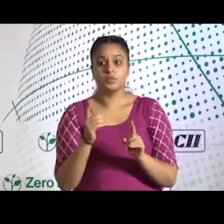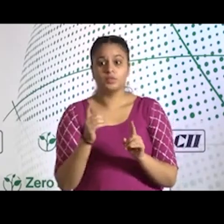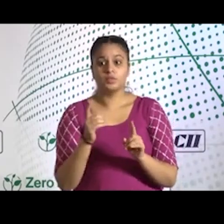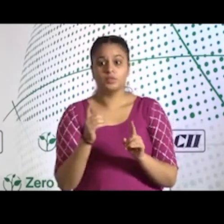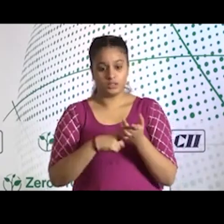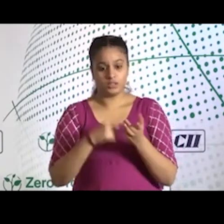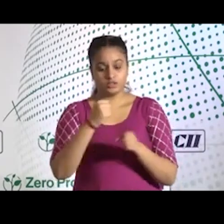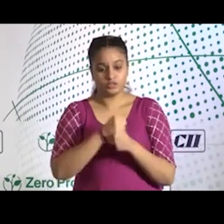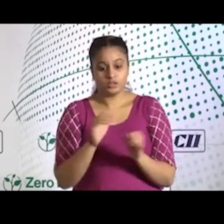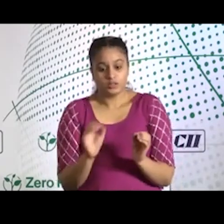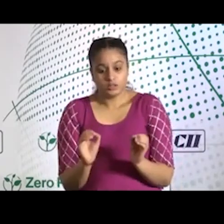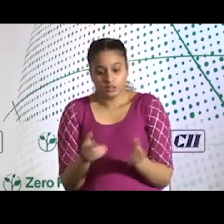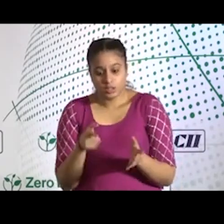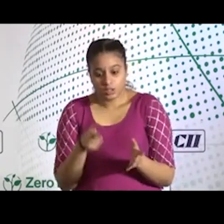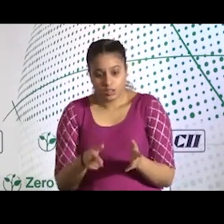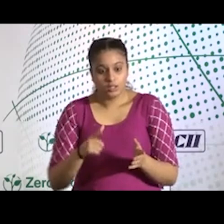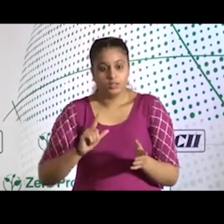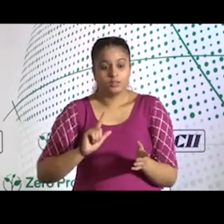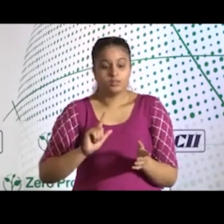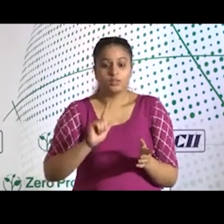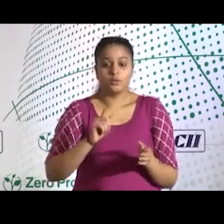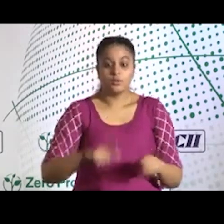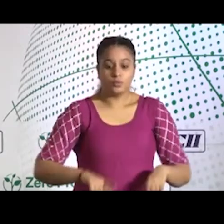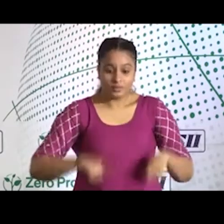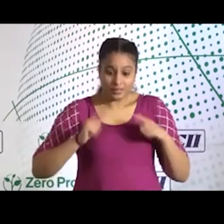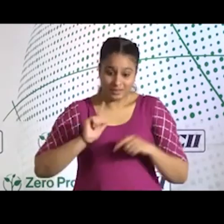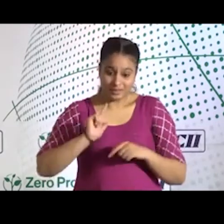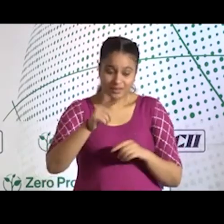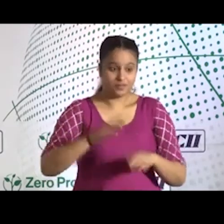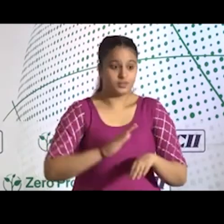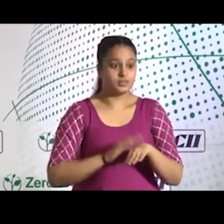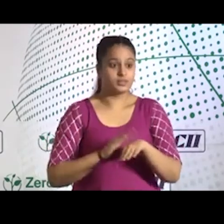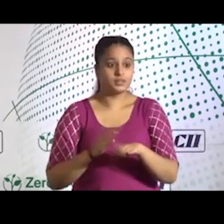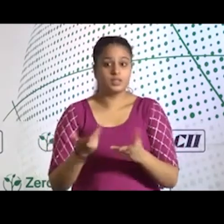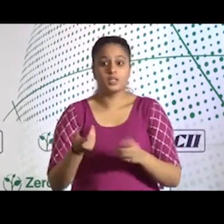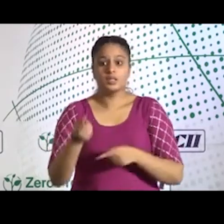is the whole life experience, because what also happens